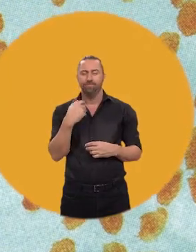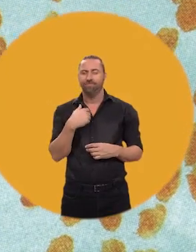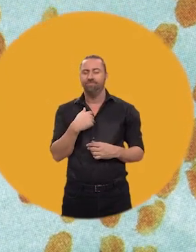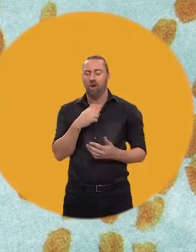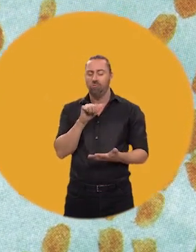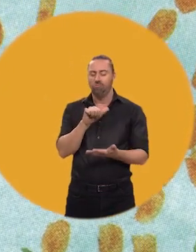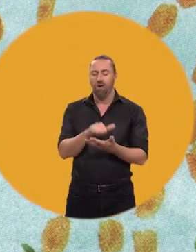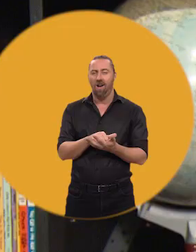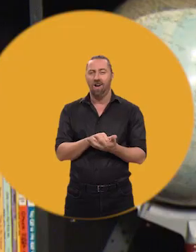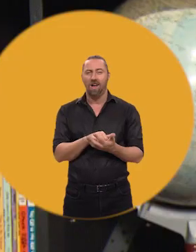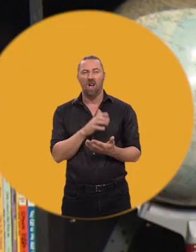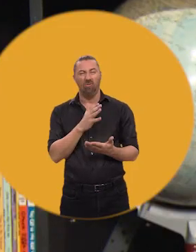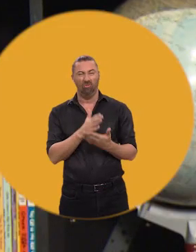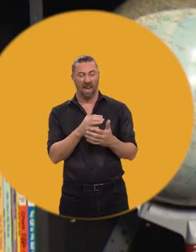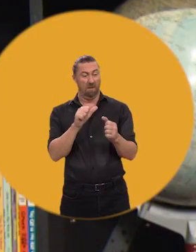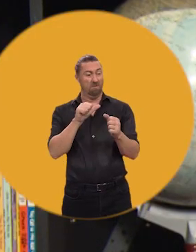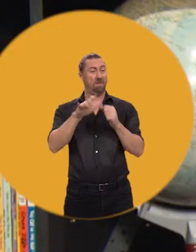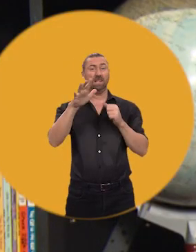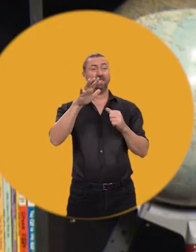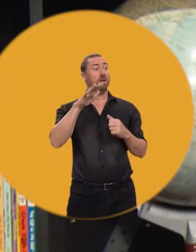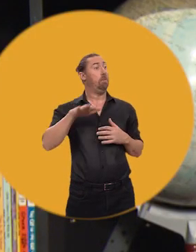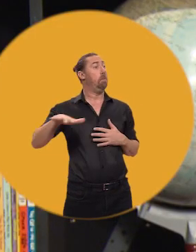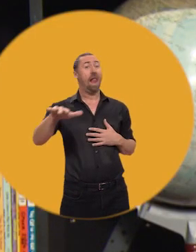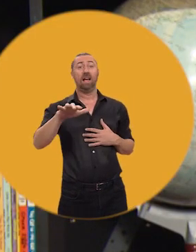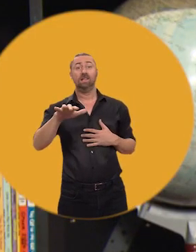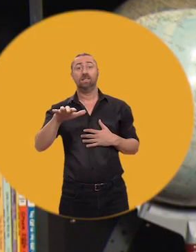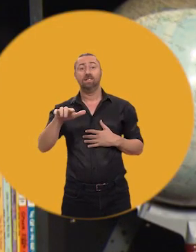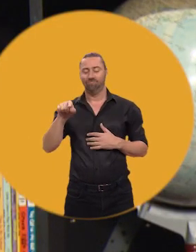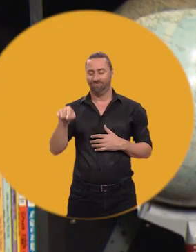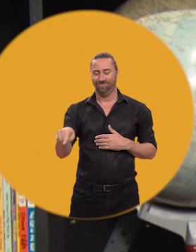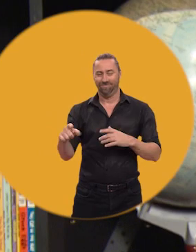A rock pool is the perfect place for an octopus.